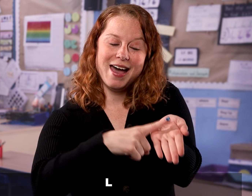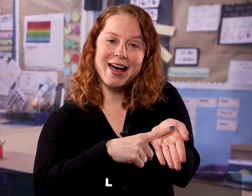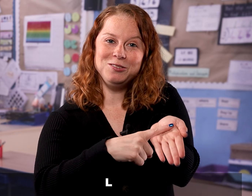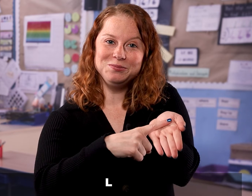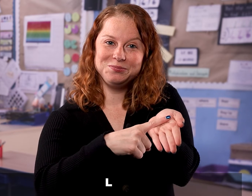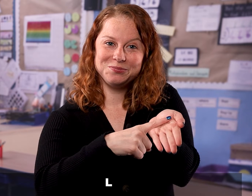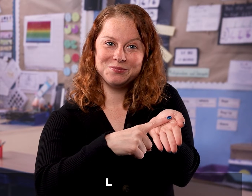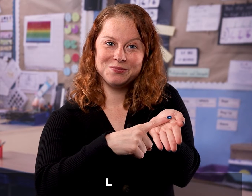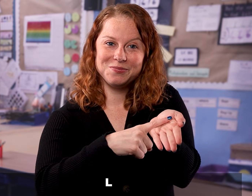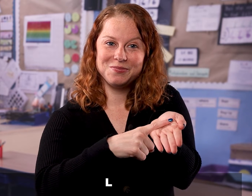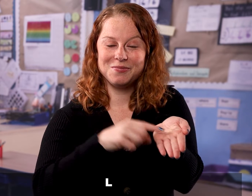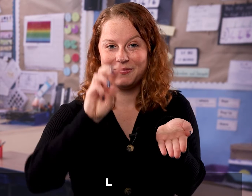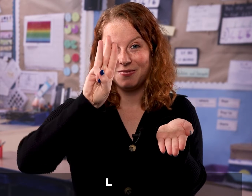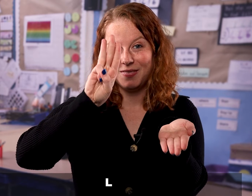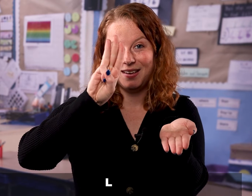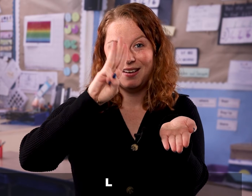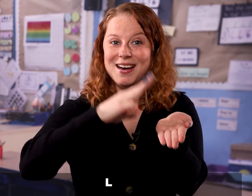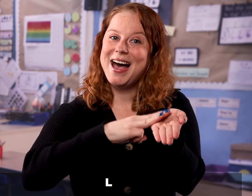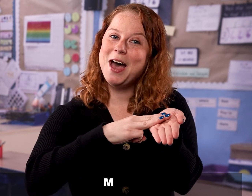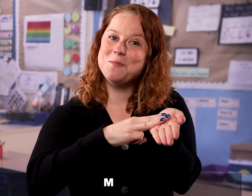L M